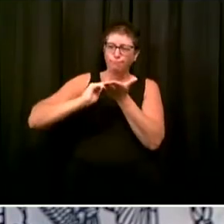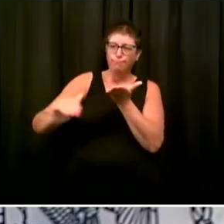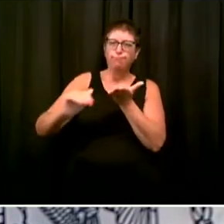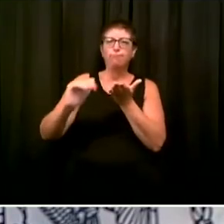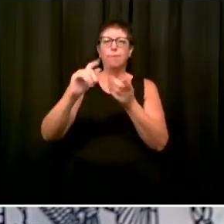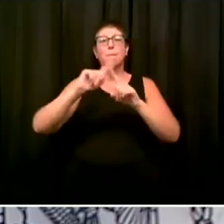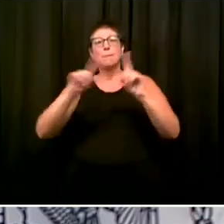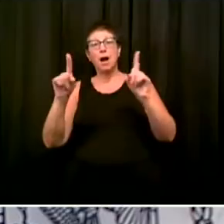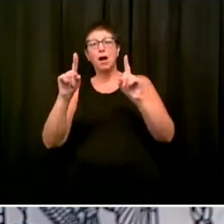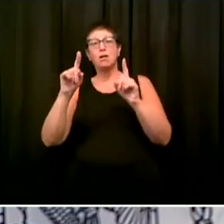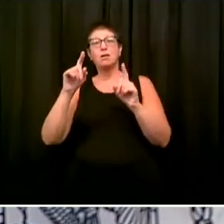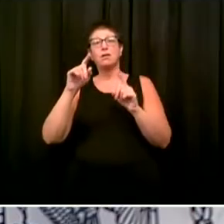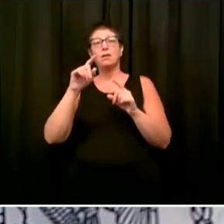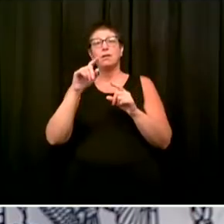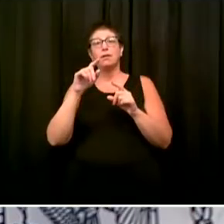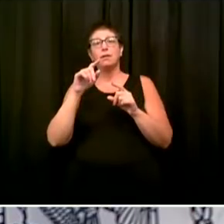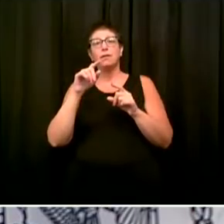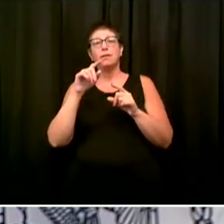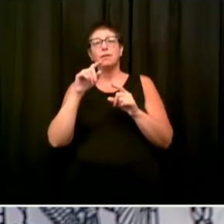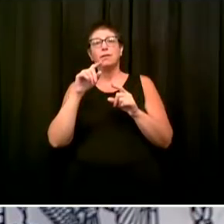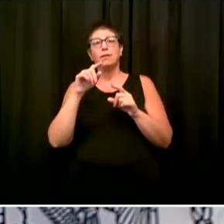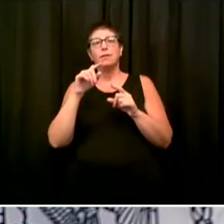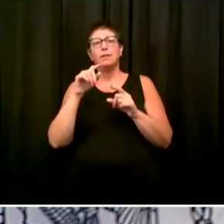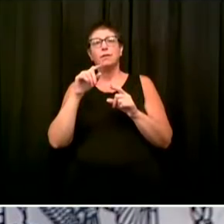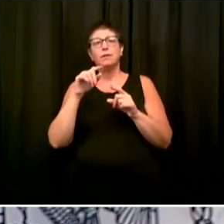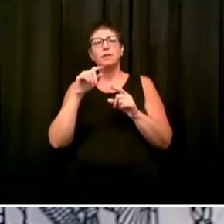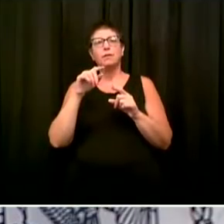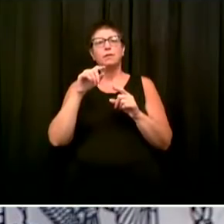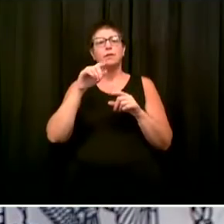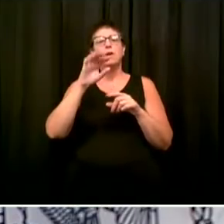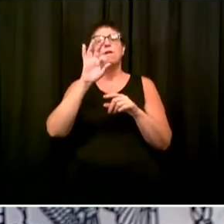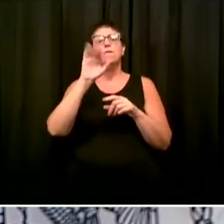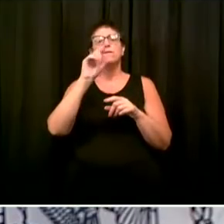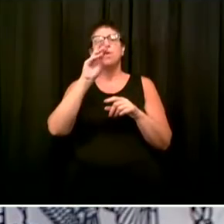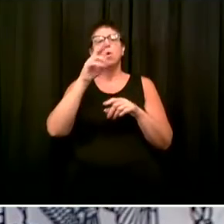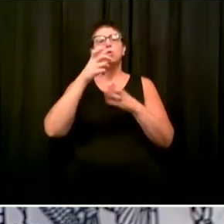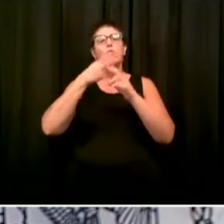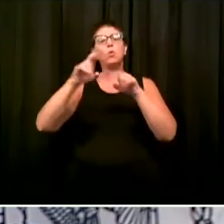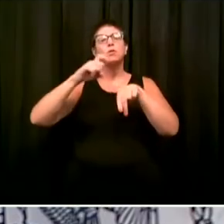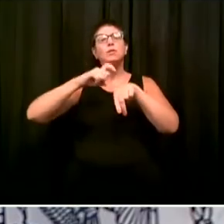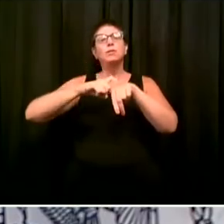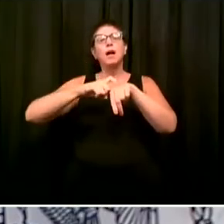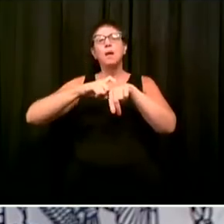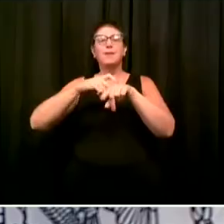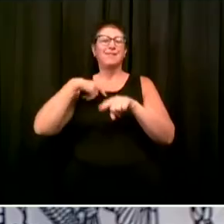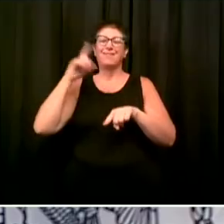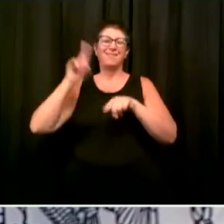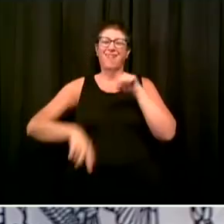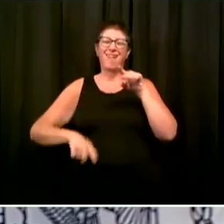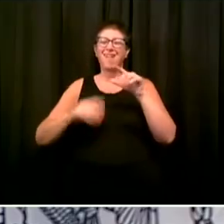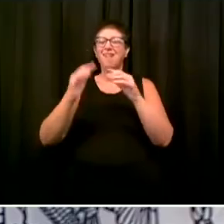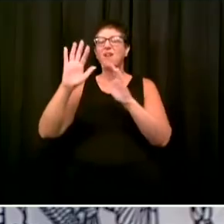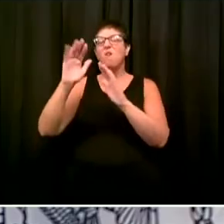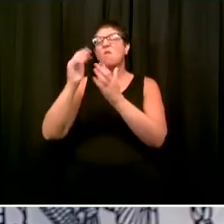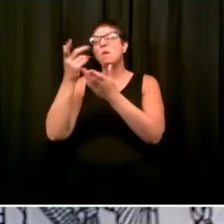DEYUNOT TO DO